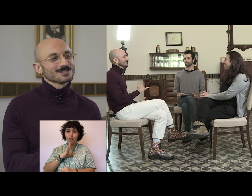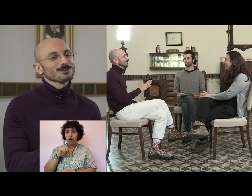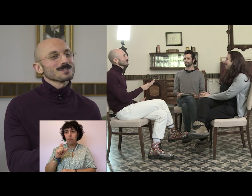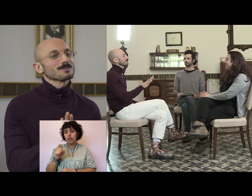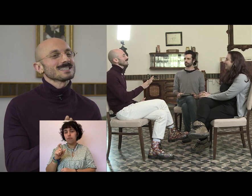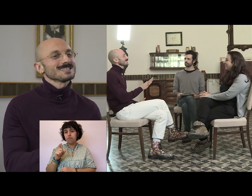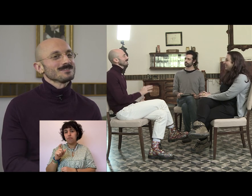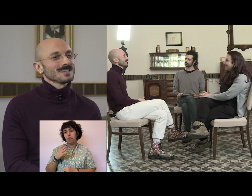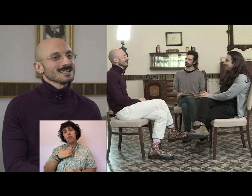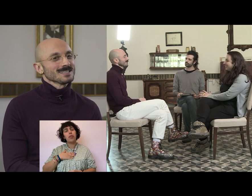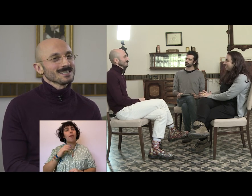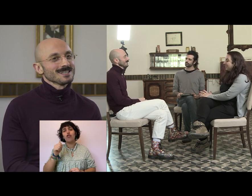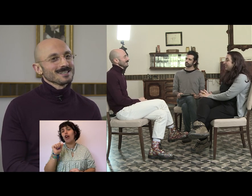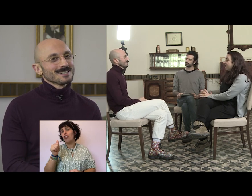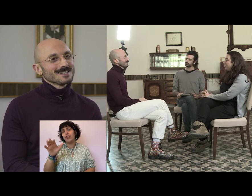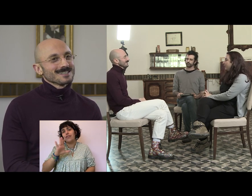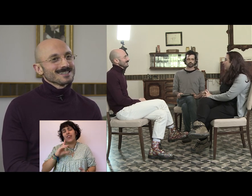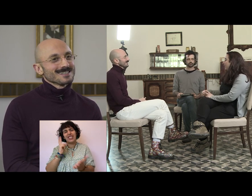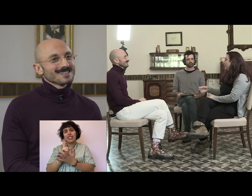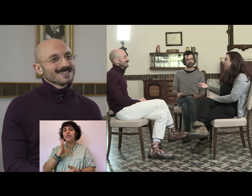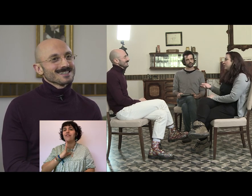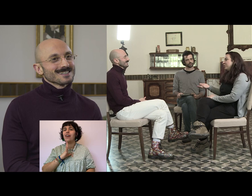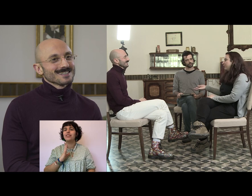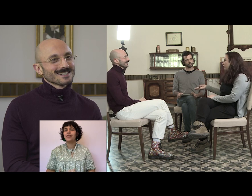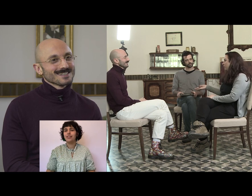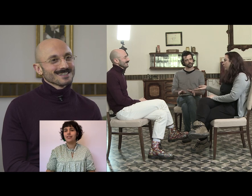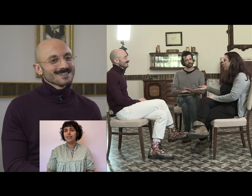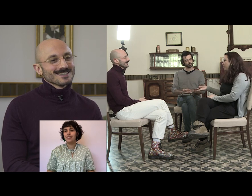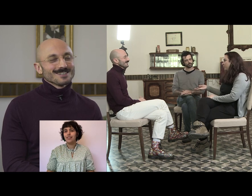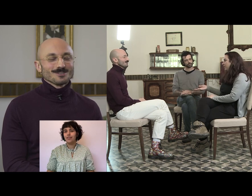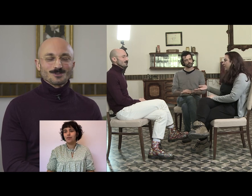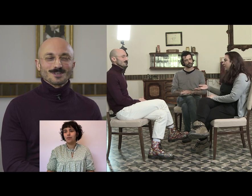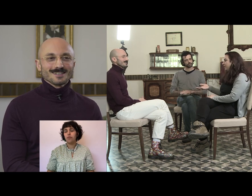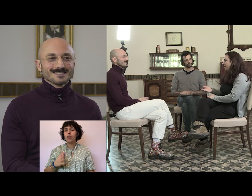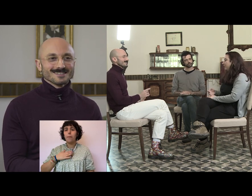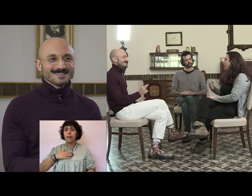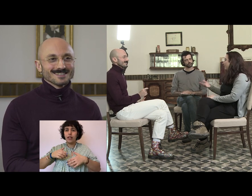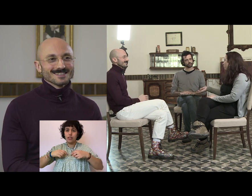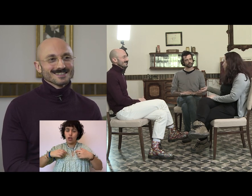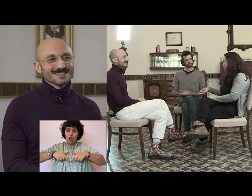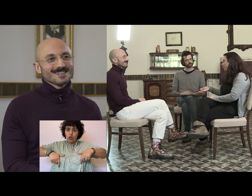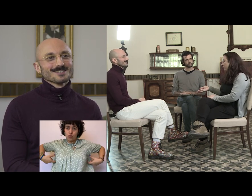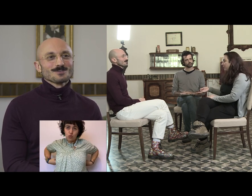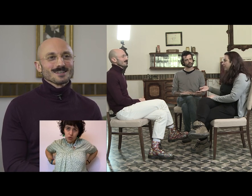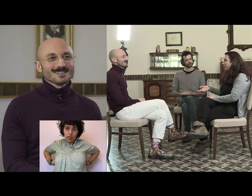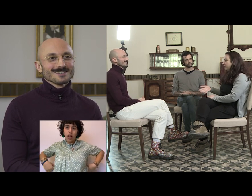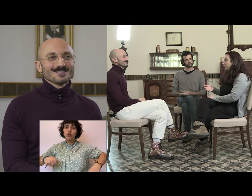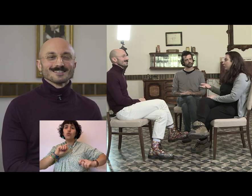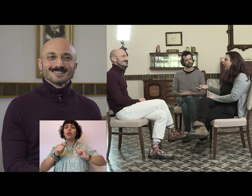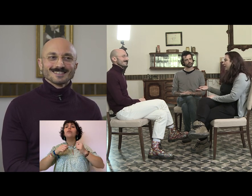sure there is. I don't use a bra anyway. -Nice! I don't wax. -Nice! For long years... -Nice!